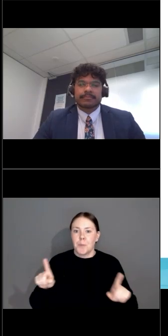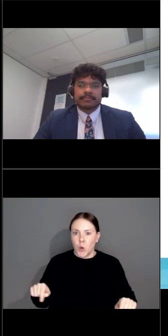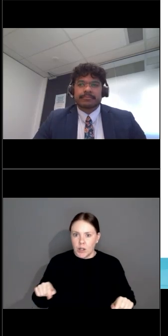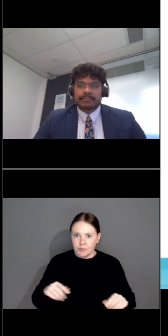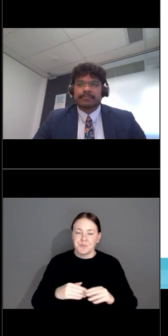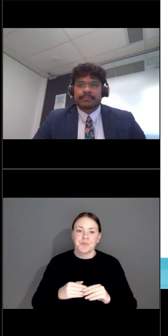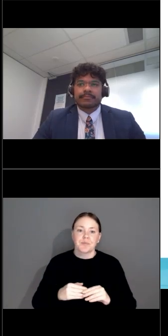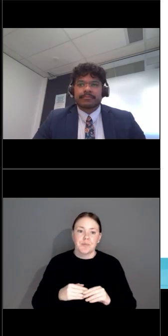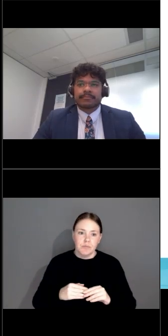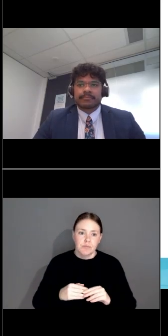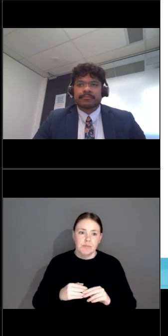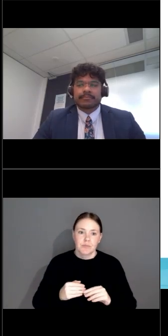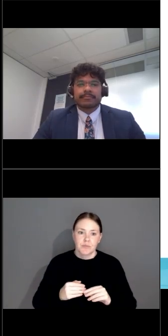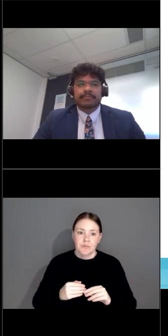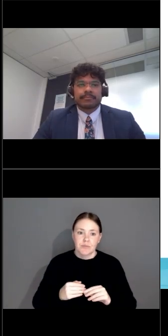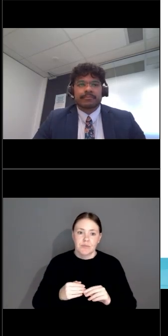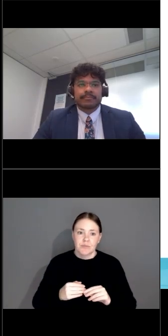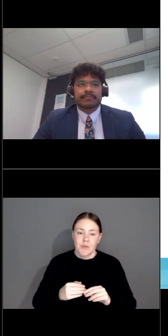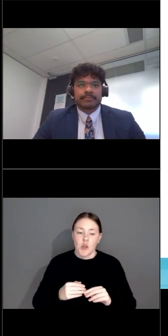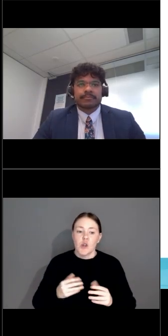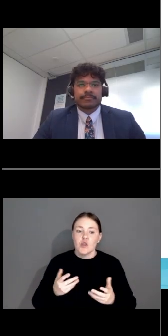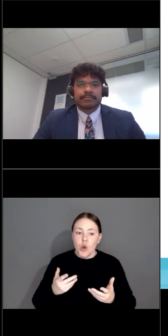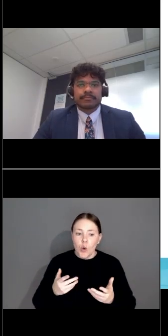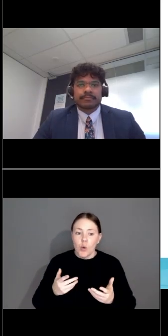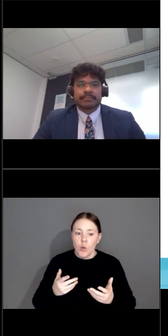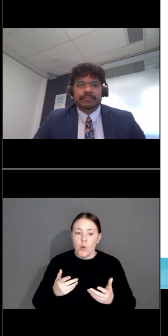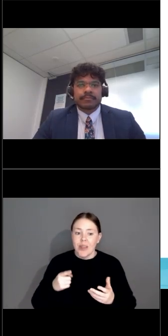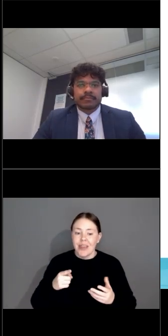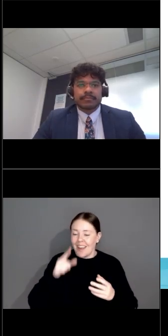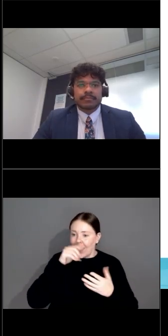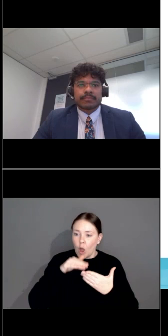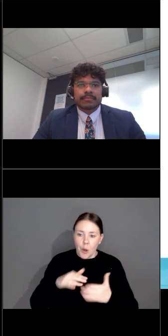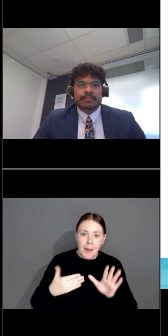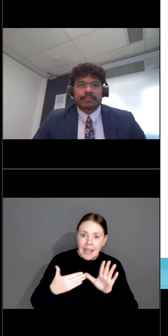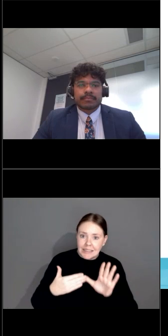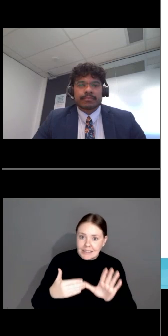questions and we'll be participating in some training as well so we're really happy to have